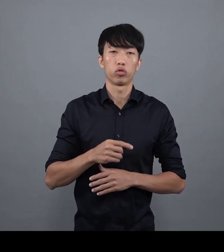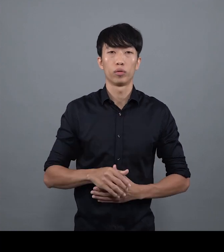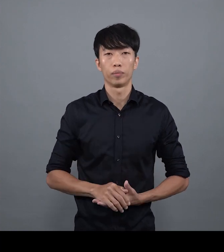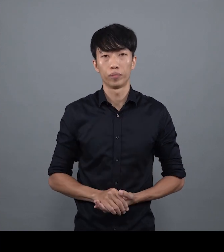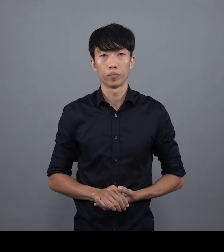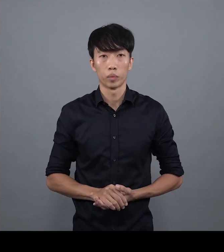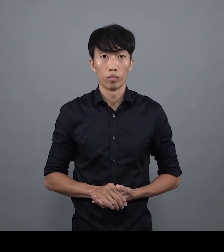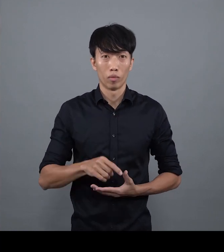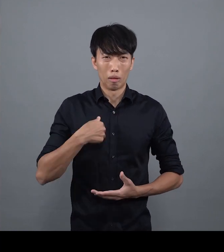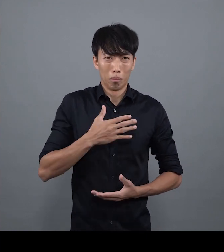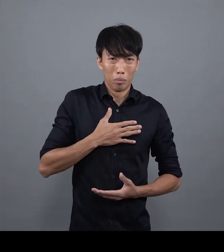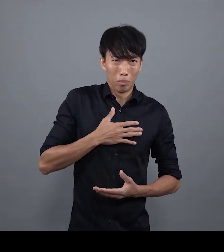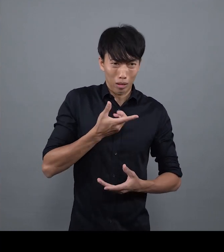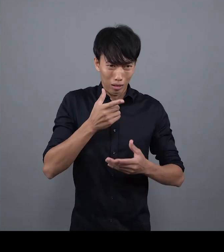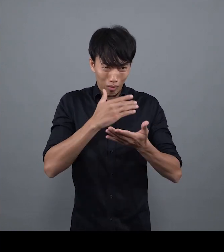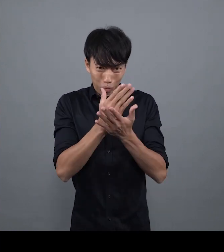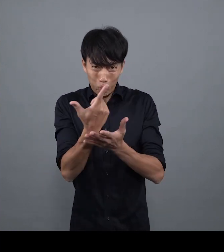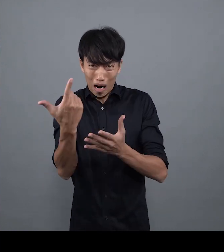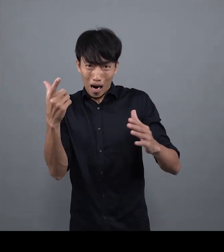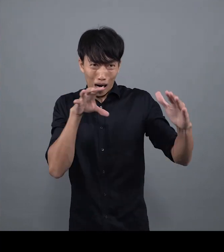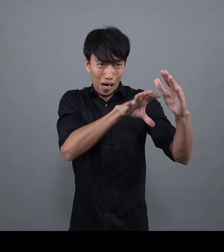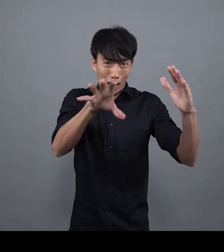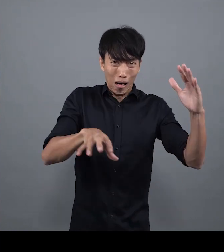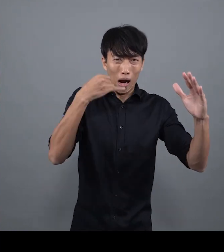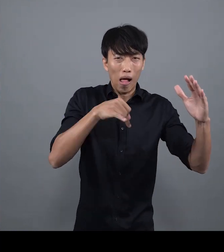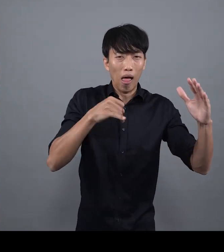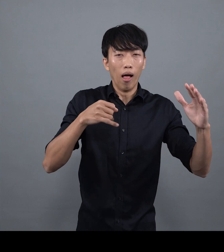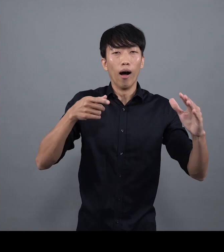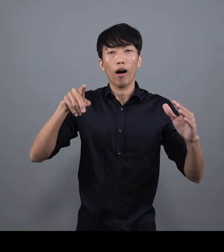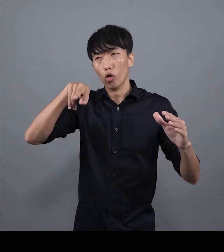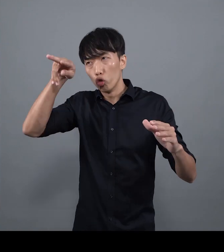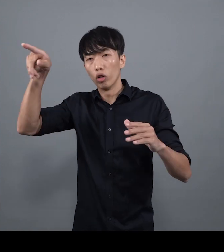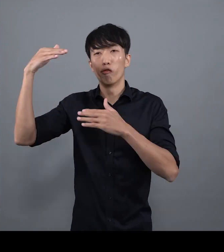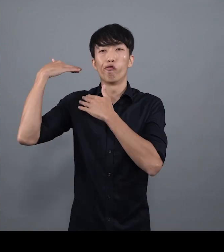I was worried that I couldn’t find another place to store this much stuff So, I looked for a warehouse